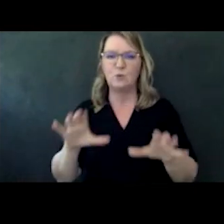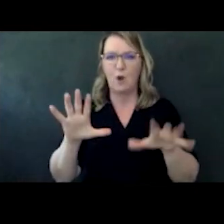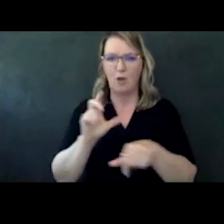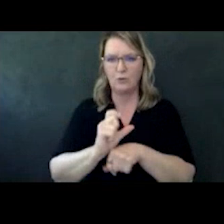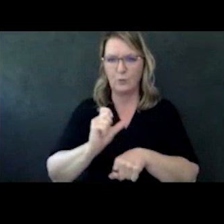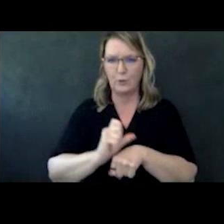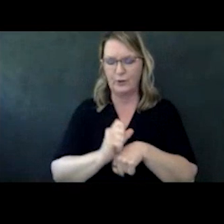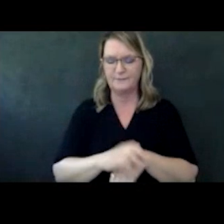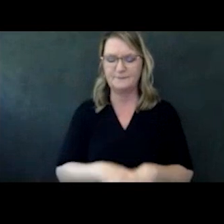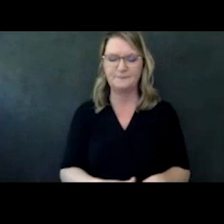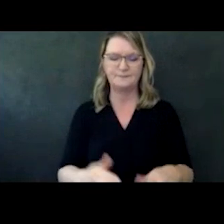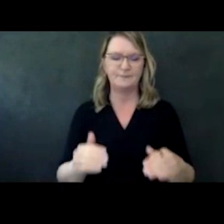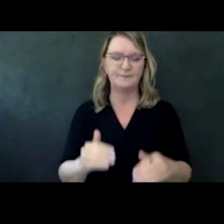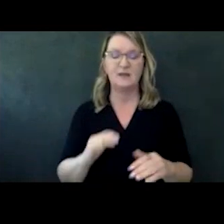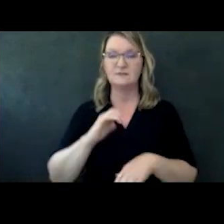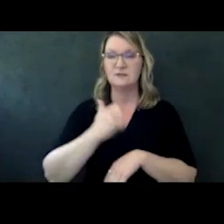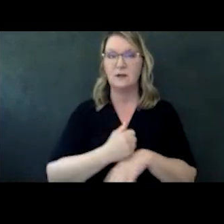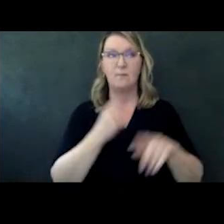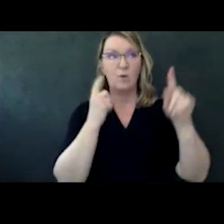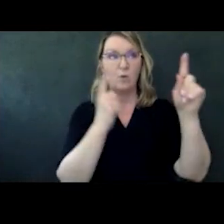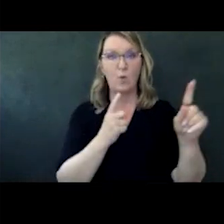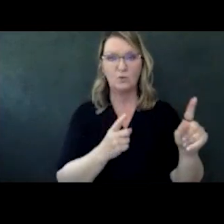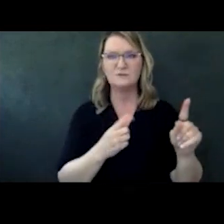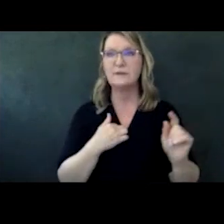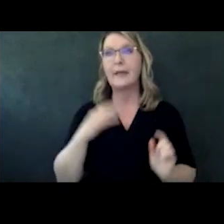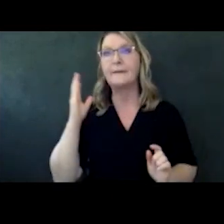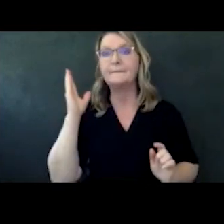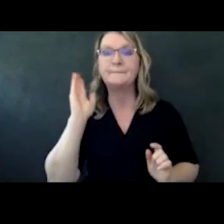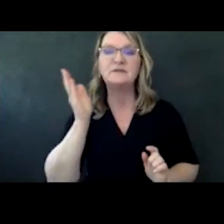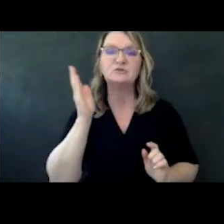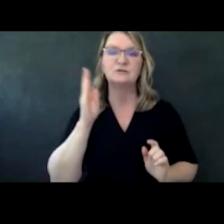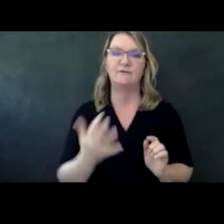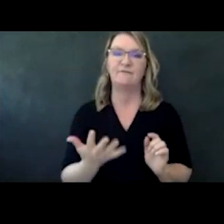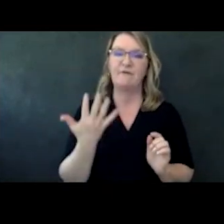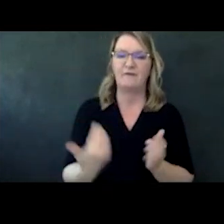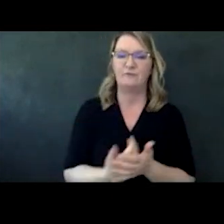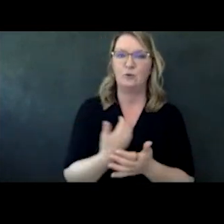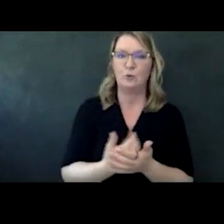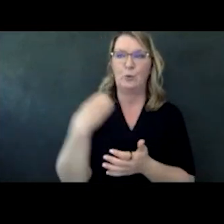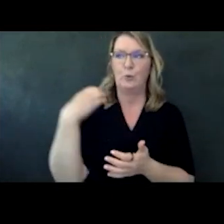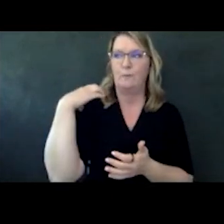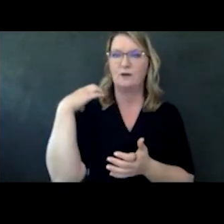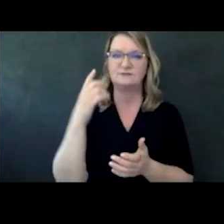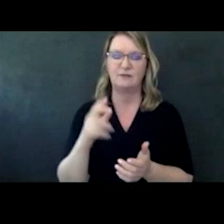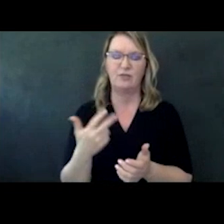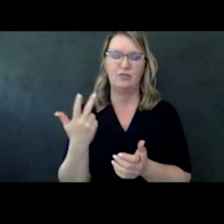and actionable goals like pitching to five new employers per month. Finally, if you're feeling